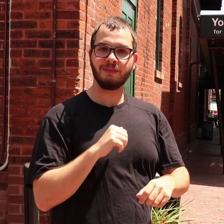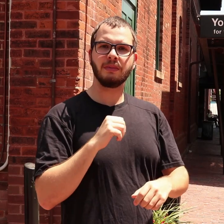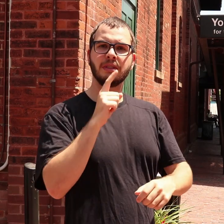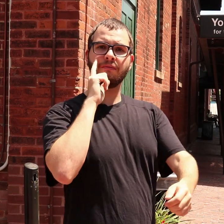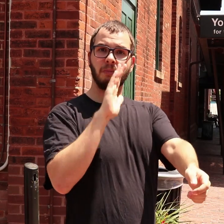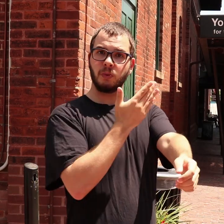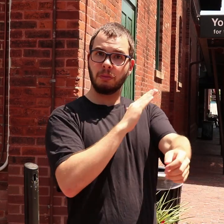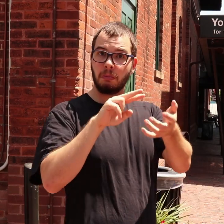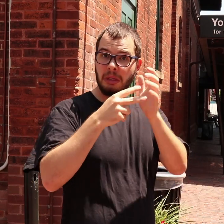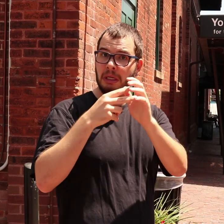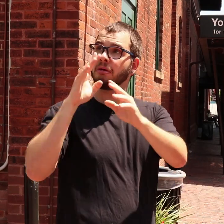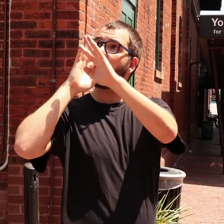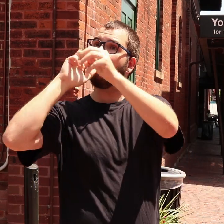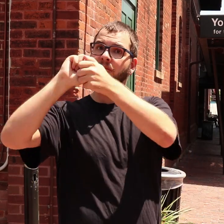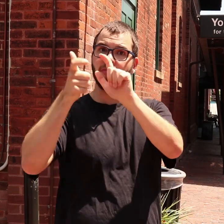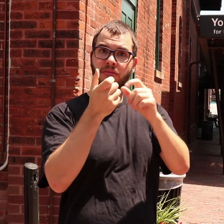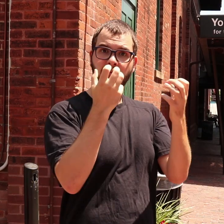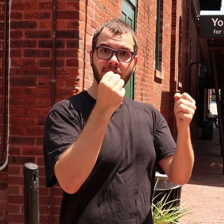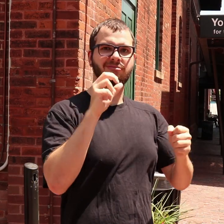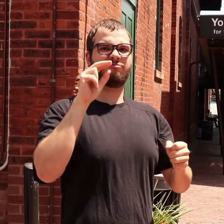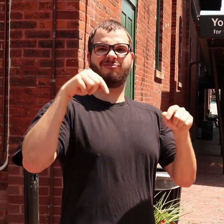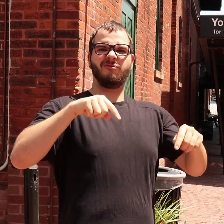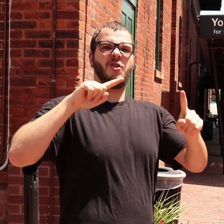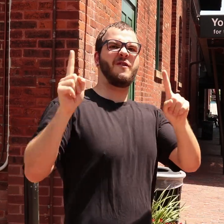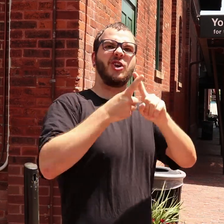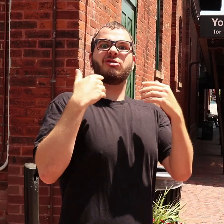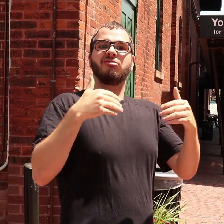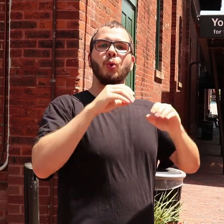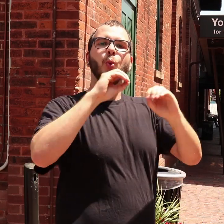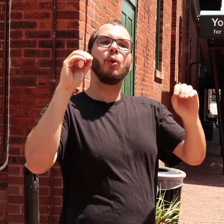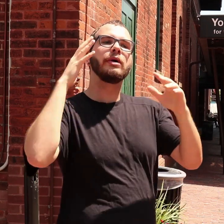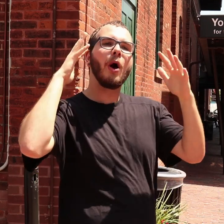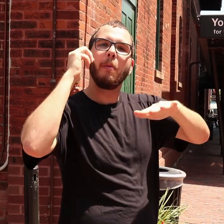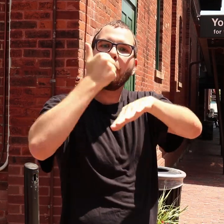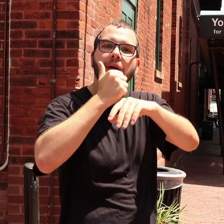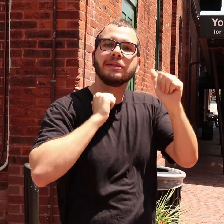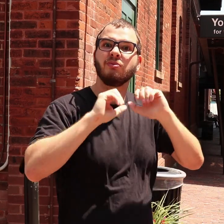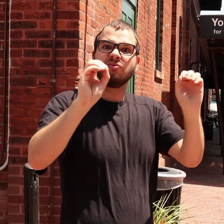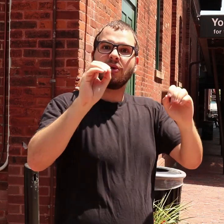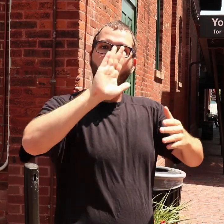Deaf Musical? Does that mean the music is translated from sound to ASL? No, this will be the first signed music musical theatre without being sound based.